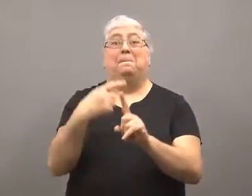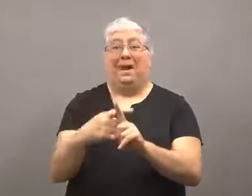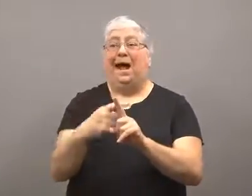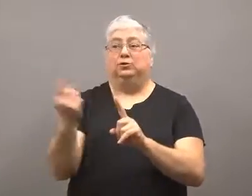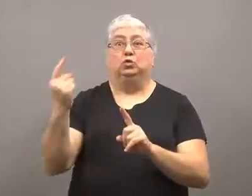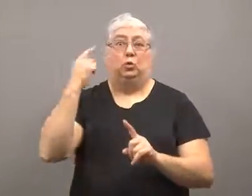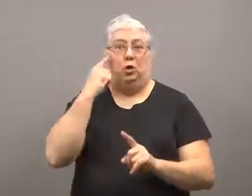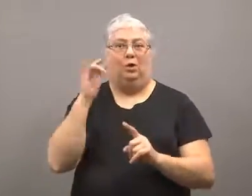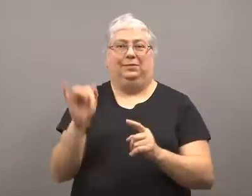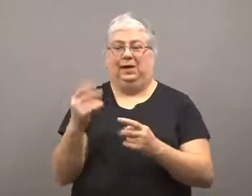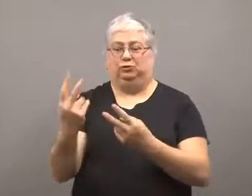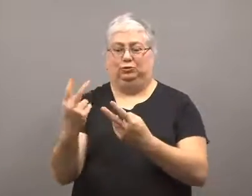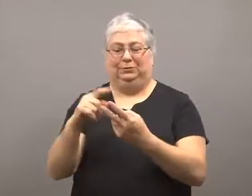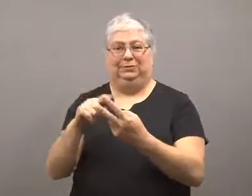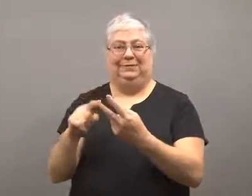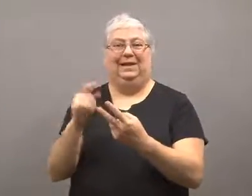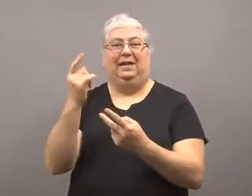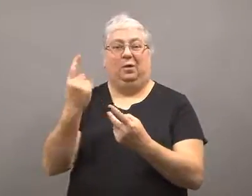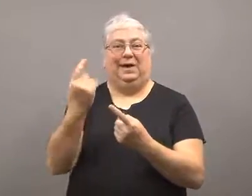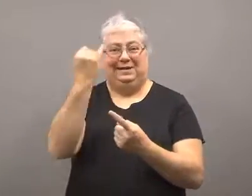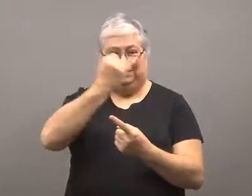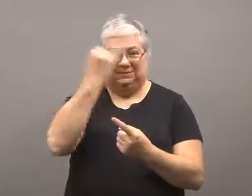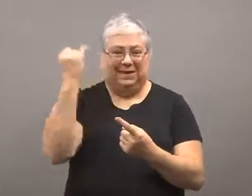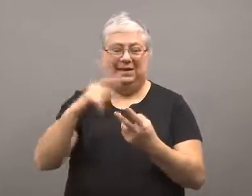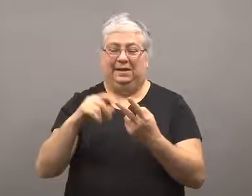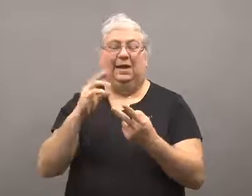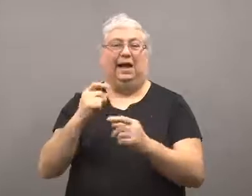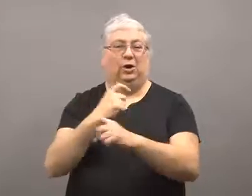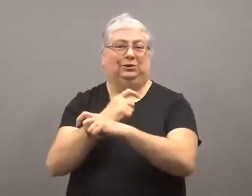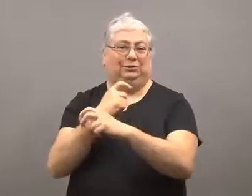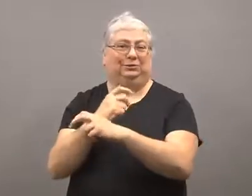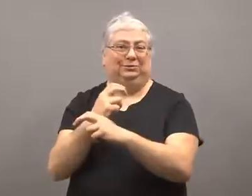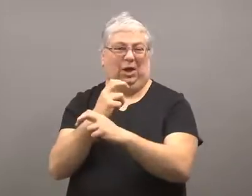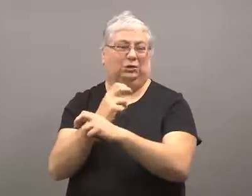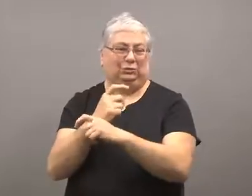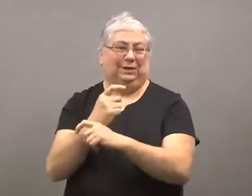They had also thought there was an Italian and Austrian